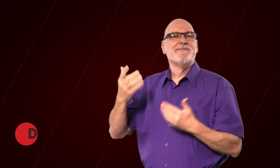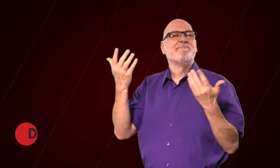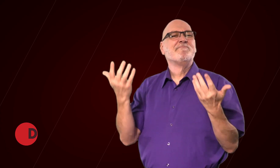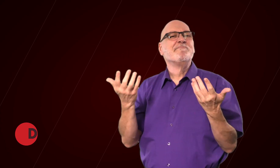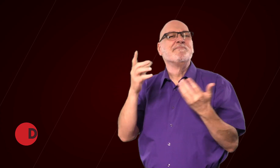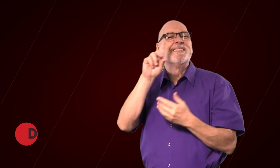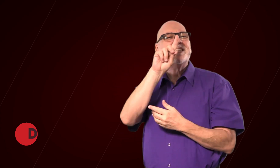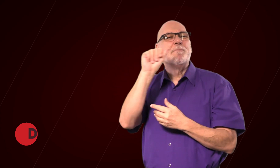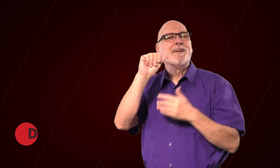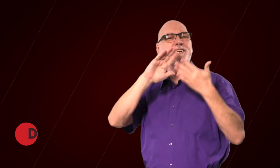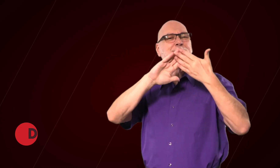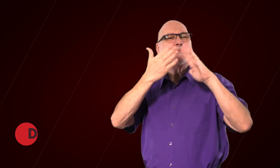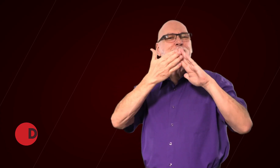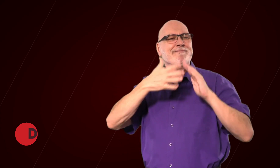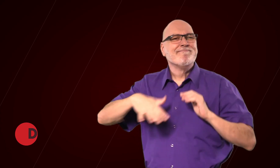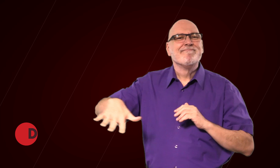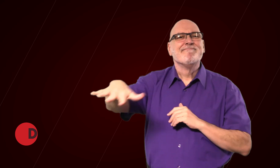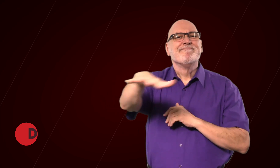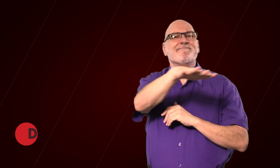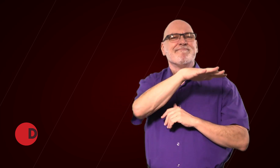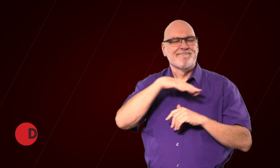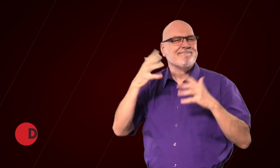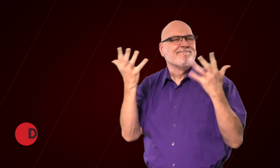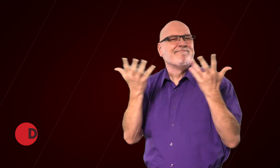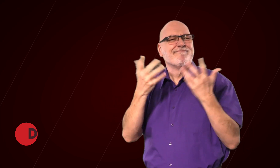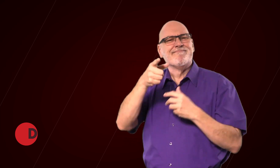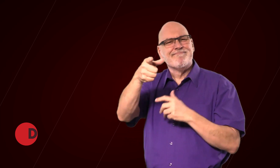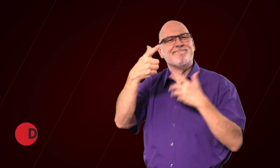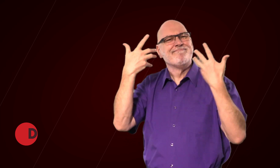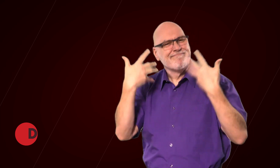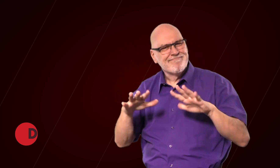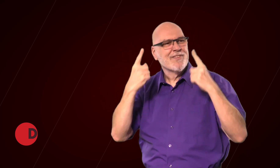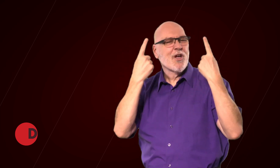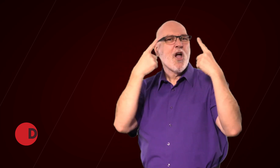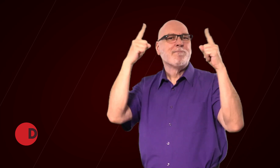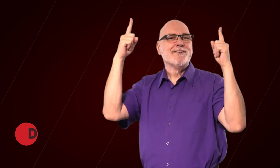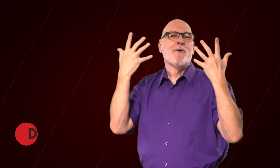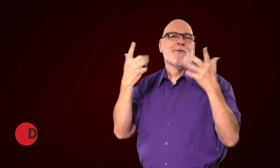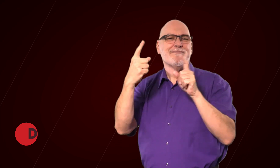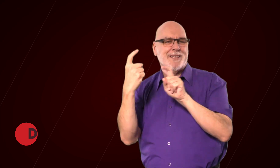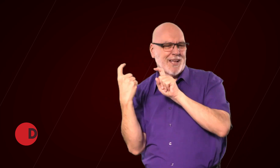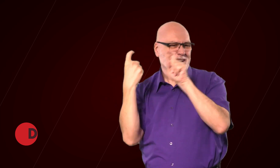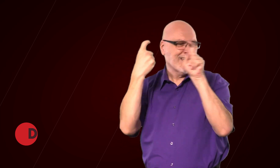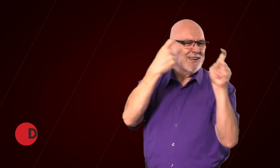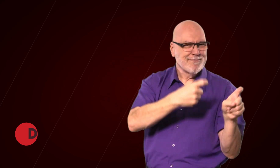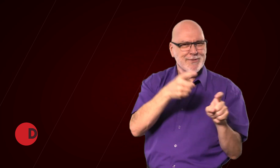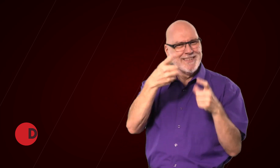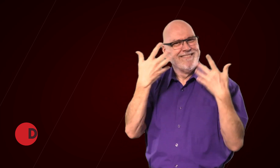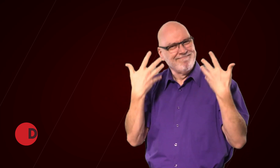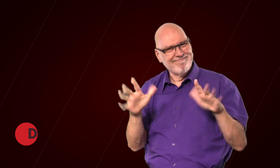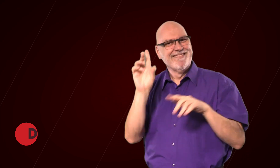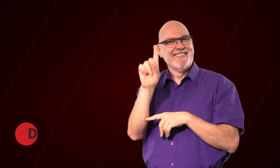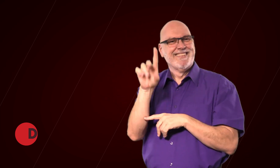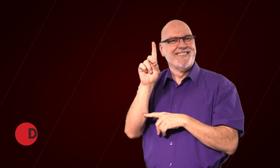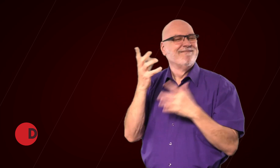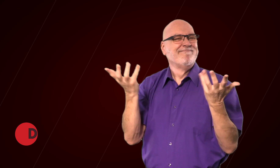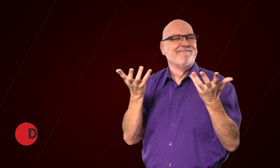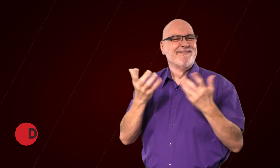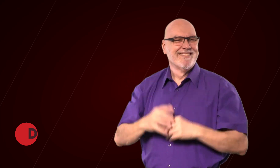[Anselmo]: What accomplishments or contributions have you made for the disabled community?